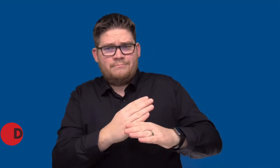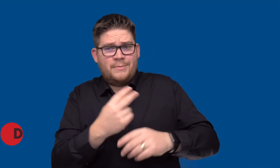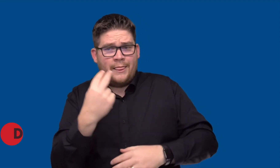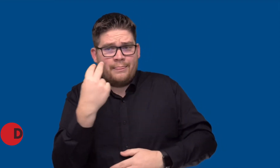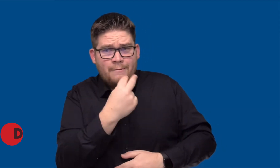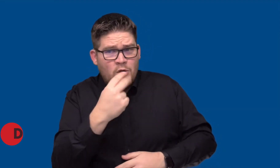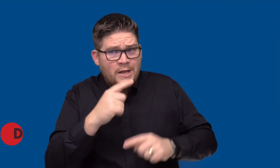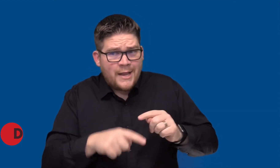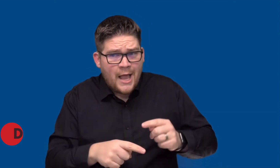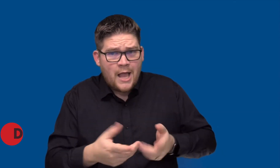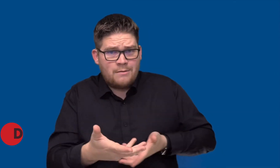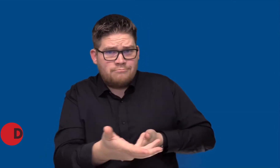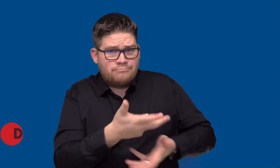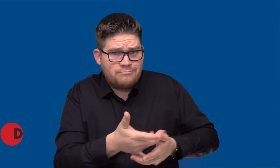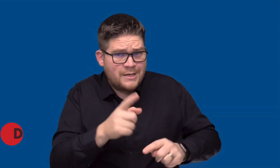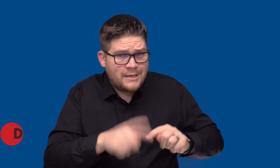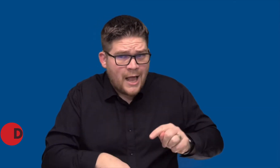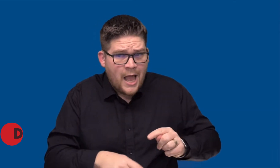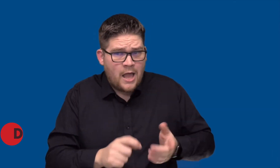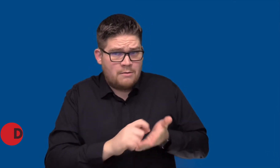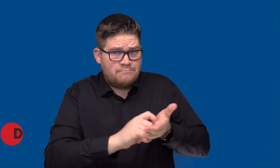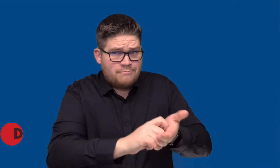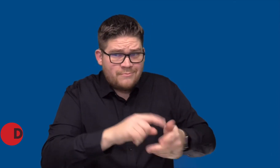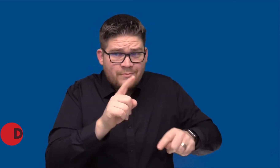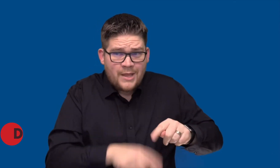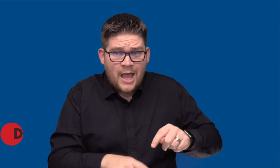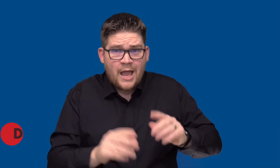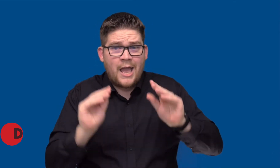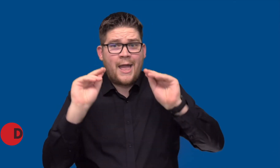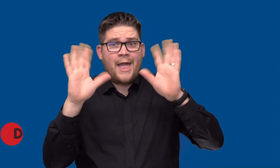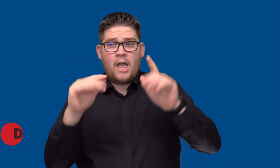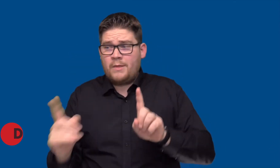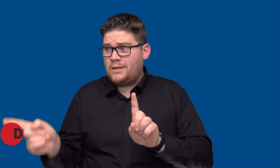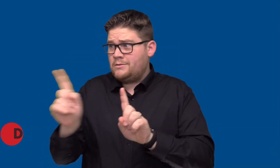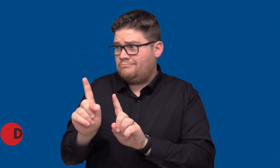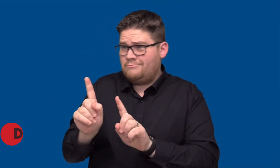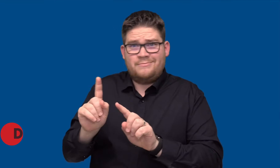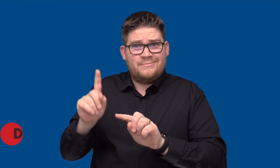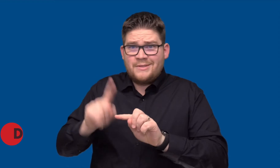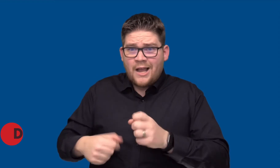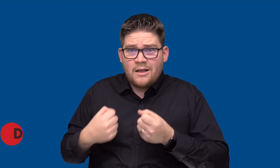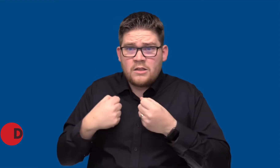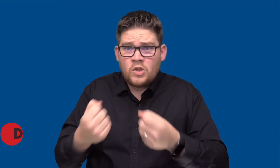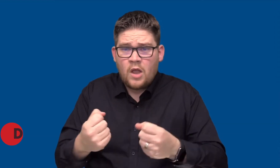Protective Equipment (PPE) makes it more difficult for patients to read their lips and facial expressions. Patients can no longer have a support person ride along with them in an ambulance,